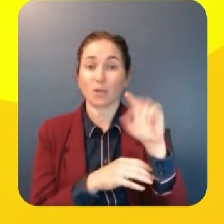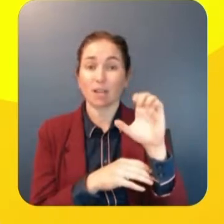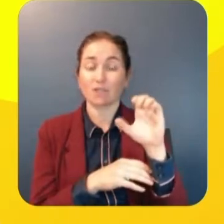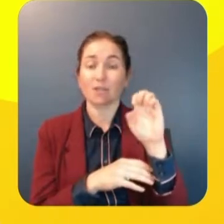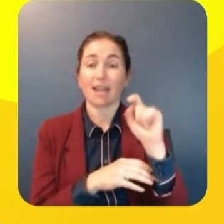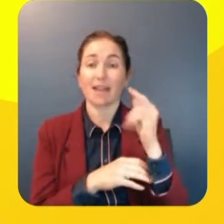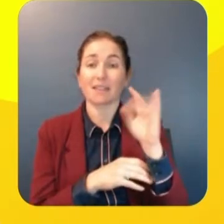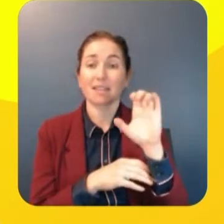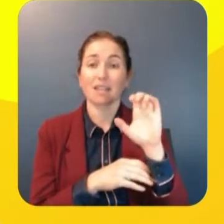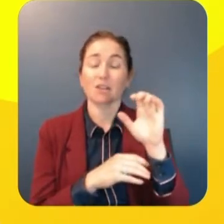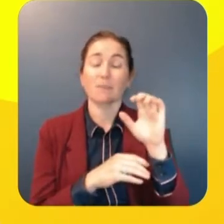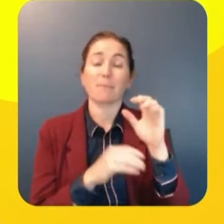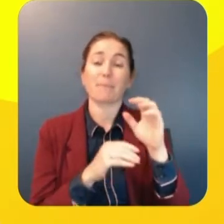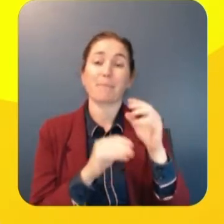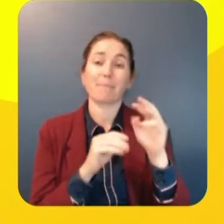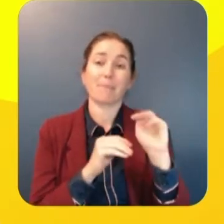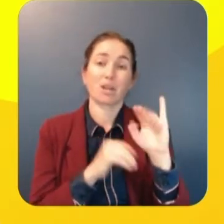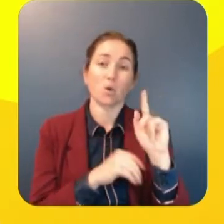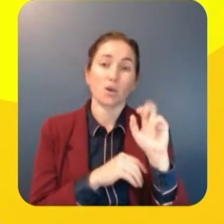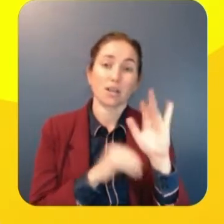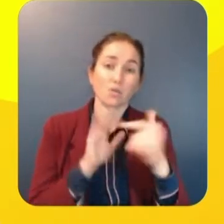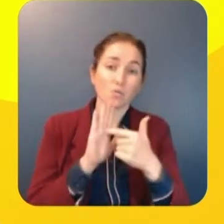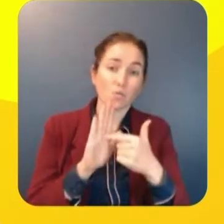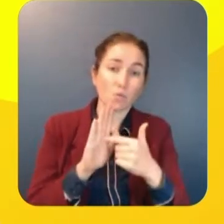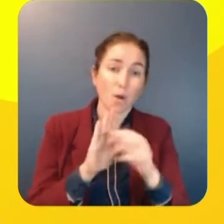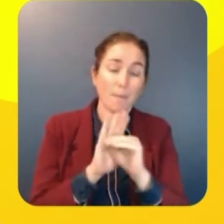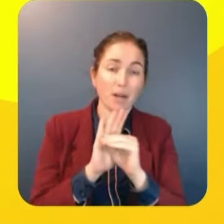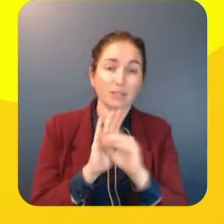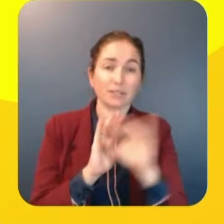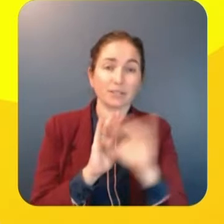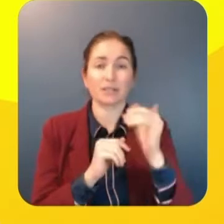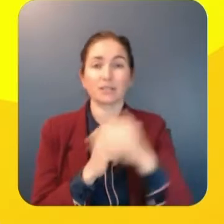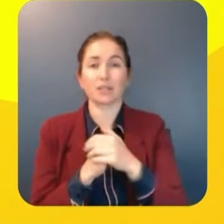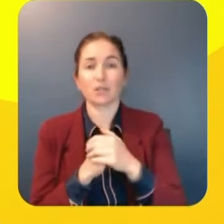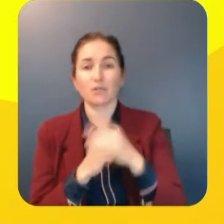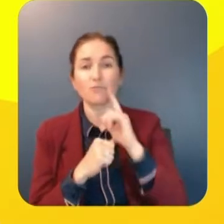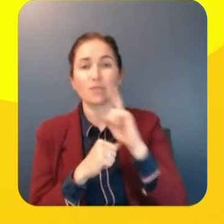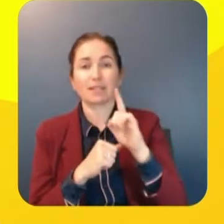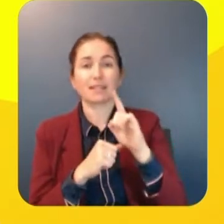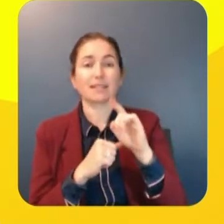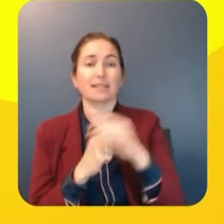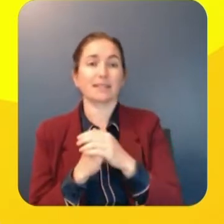and also the diversity and multimedia 50 male advocates for equality. And there's another cool one here.